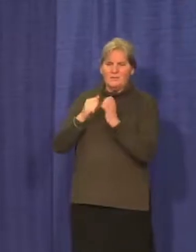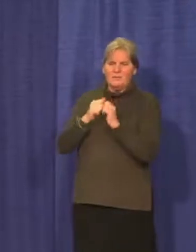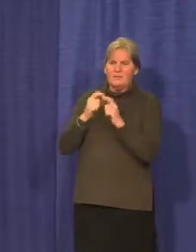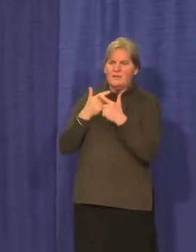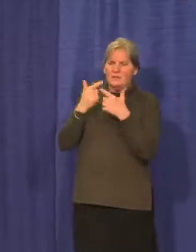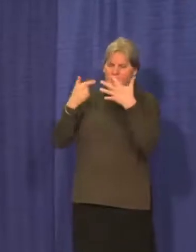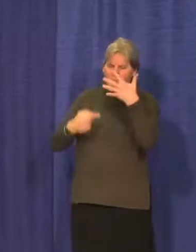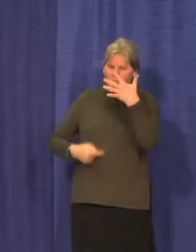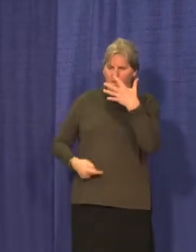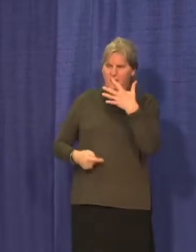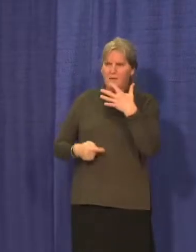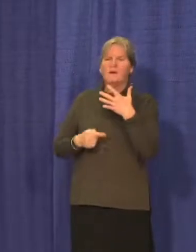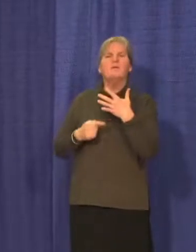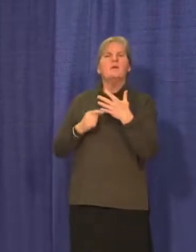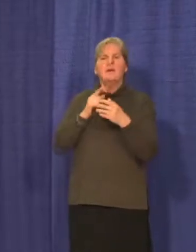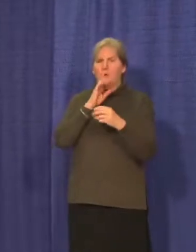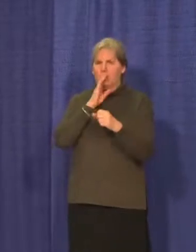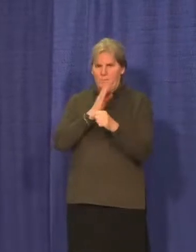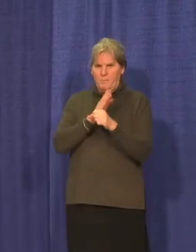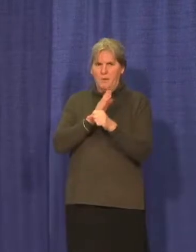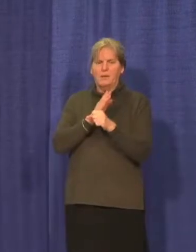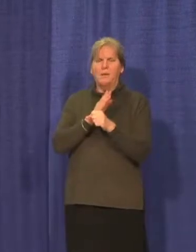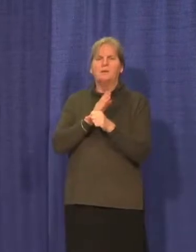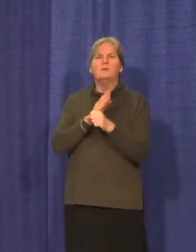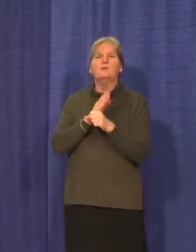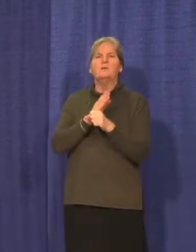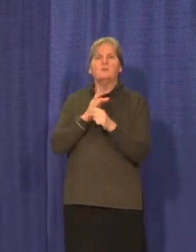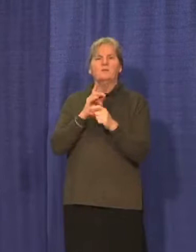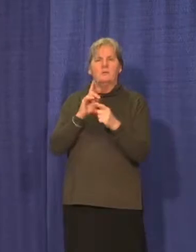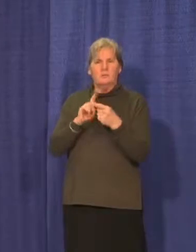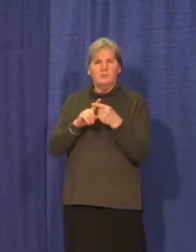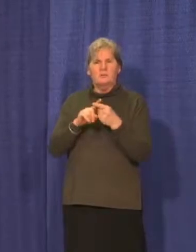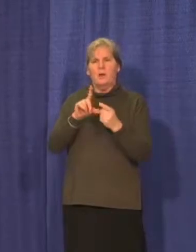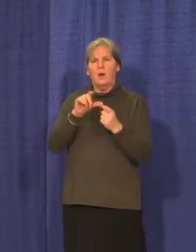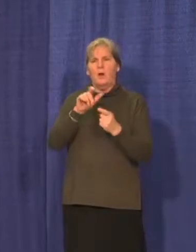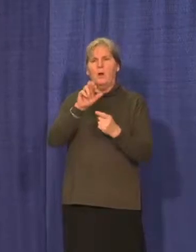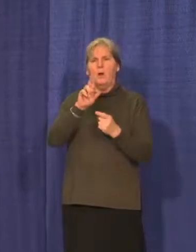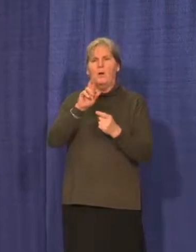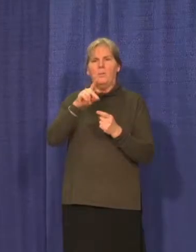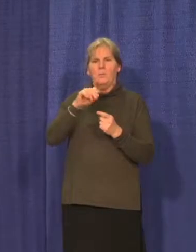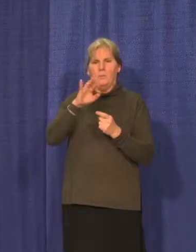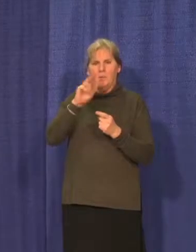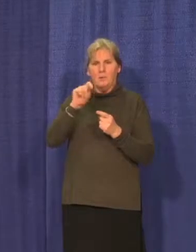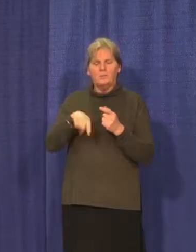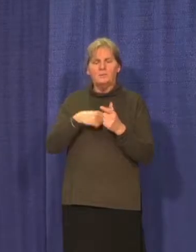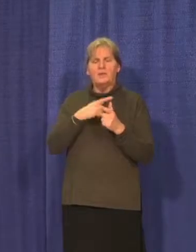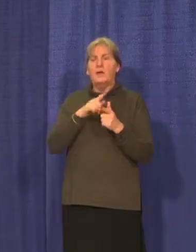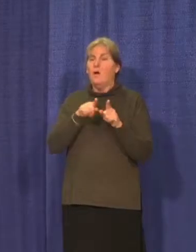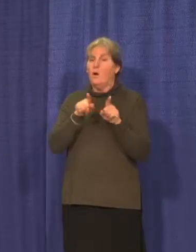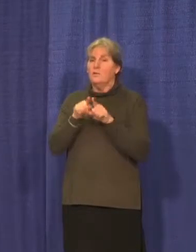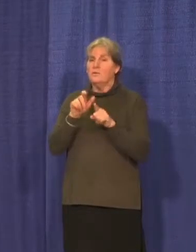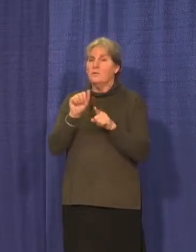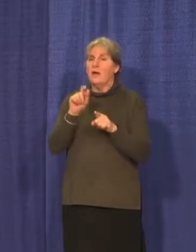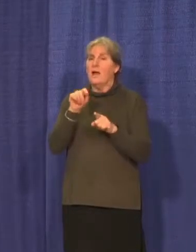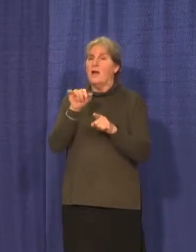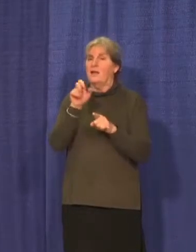bunch of things but we definitely talked about our continuing commitment to place places like lower post and